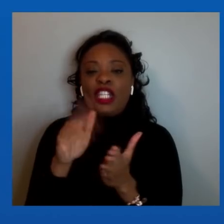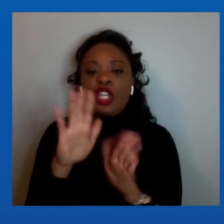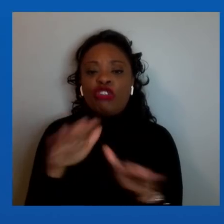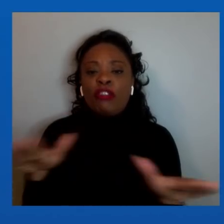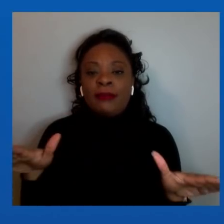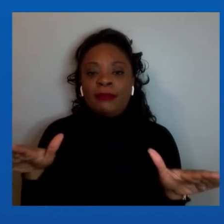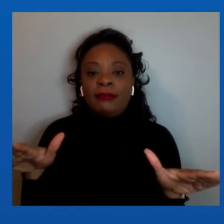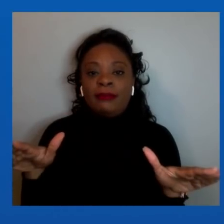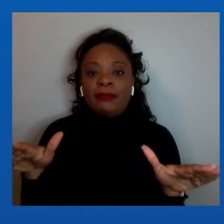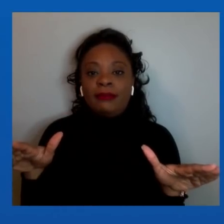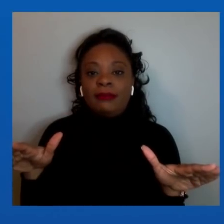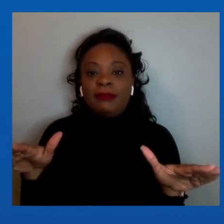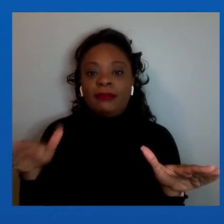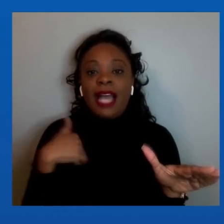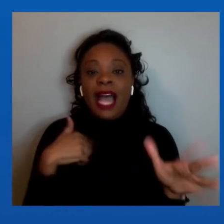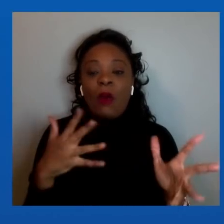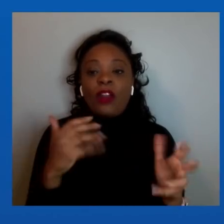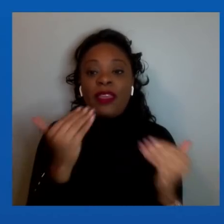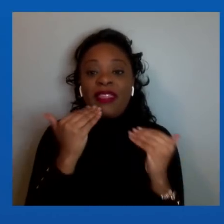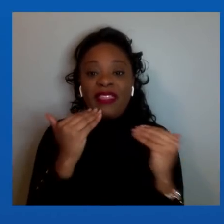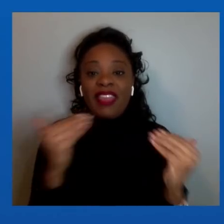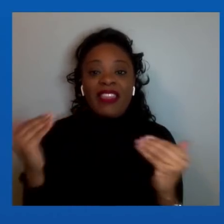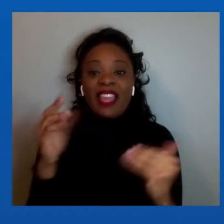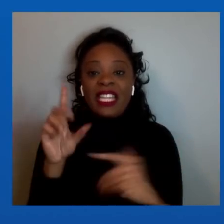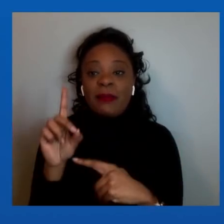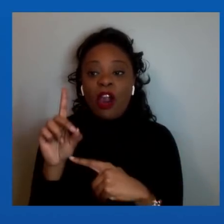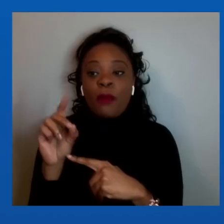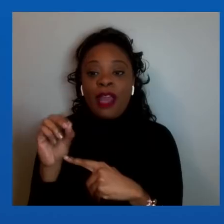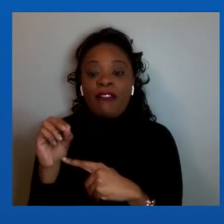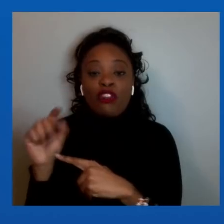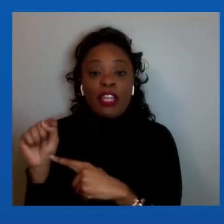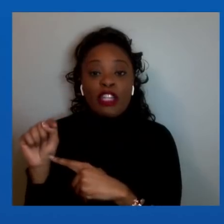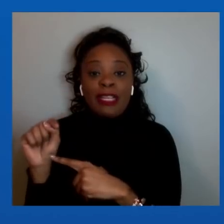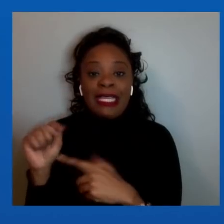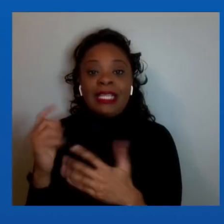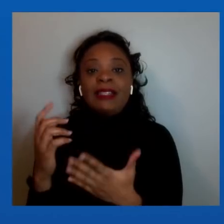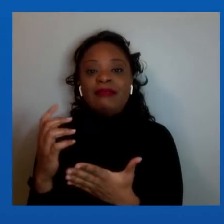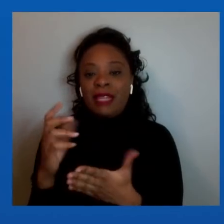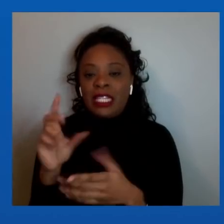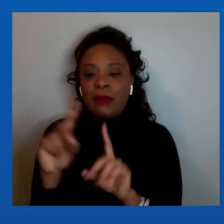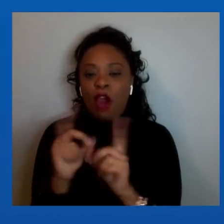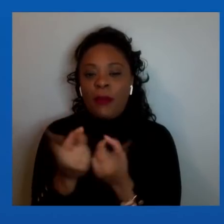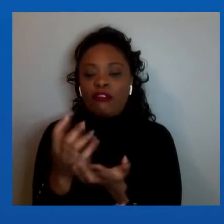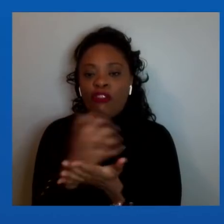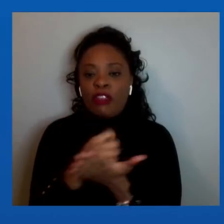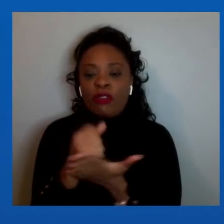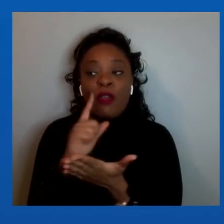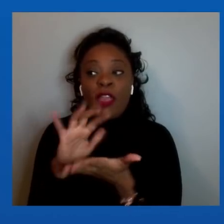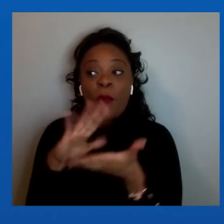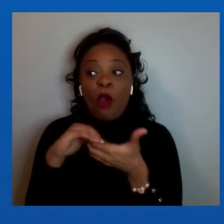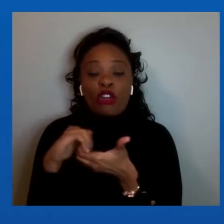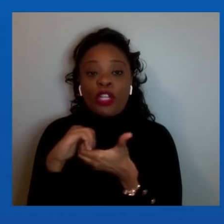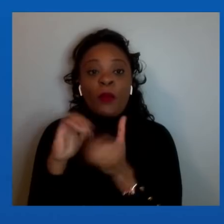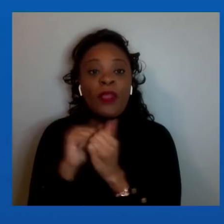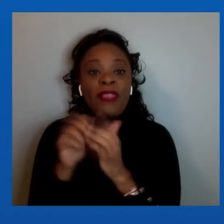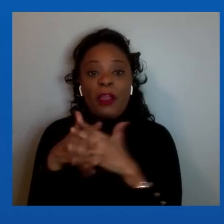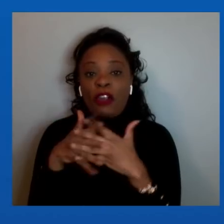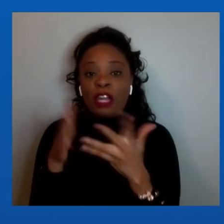I want to thank the Department of Treasury for their partnership with the American Rescue Plan team. Their weekly meetings,